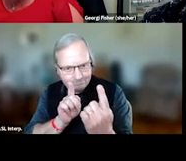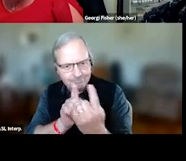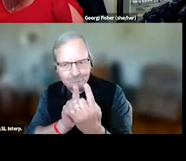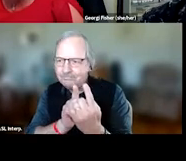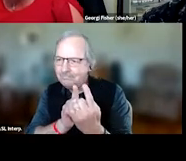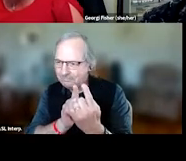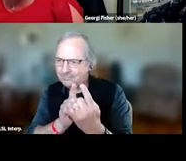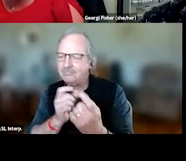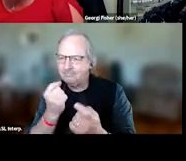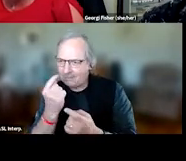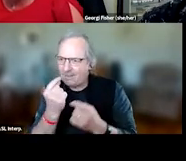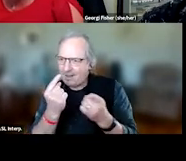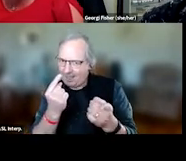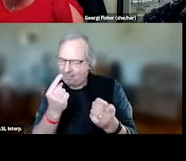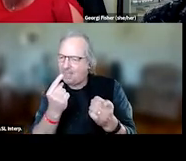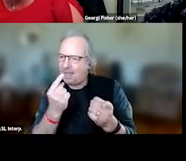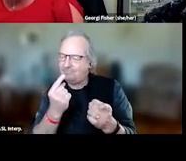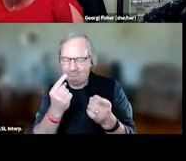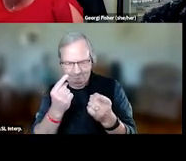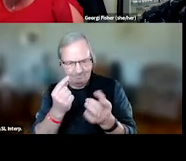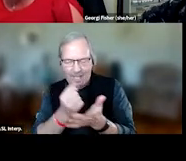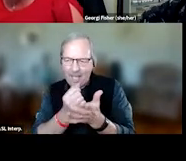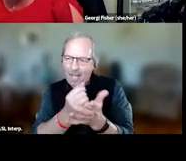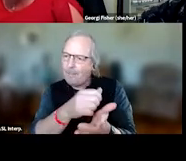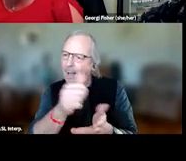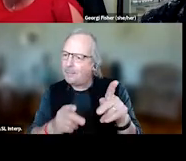that they're making in the lives of people that they're not necessarily meeting